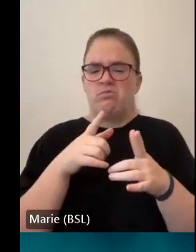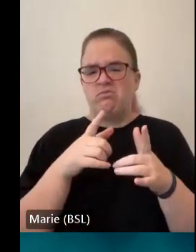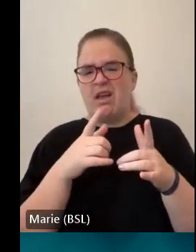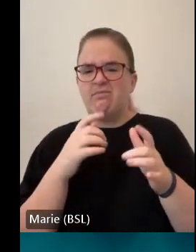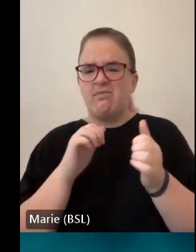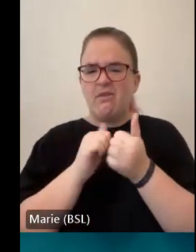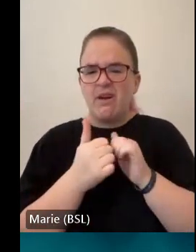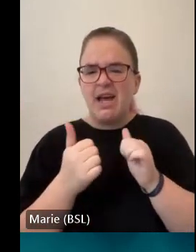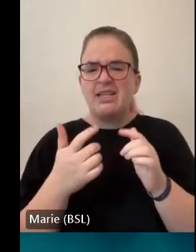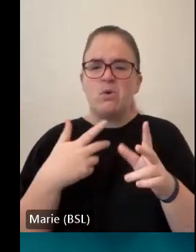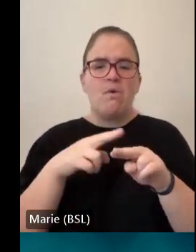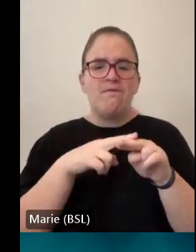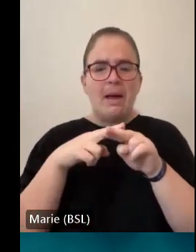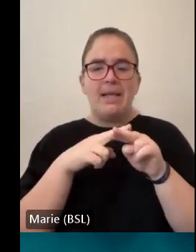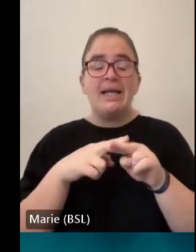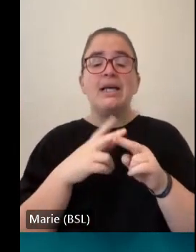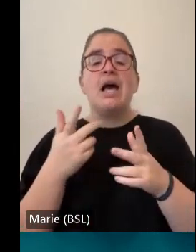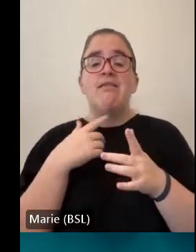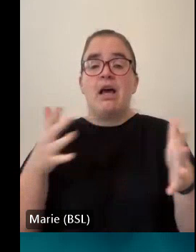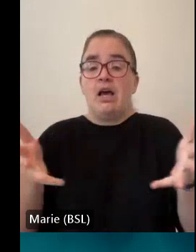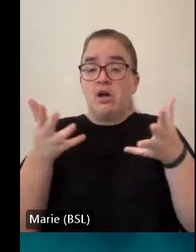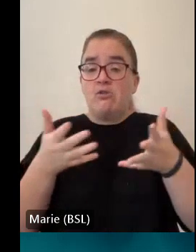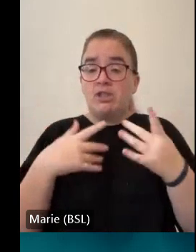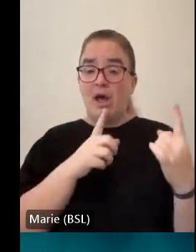family and encourage that sort of 1 to one contact.